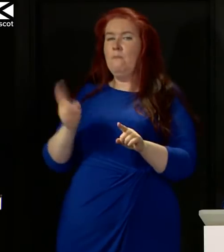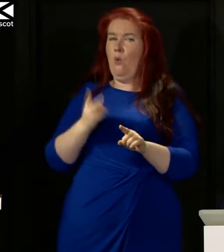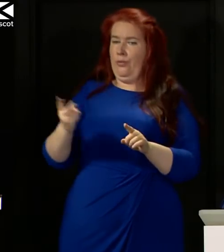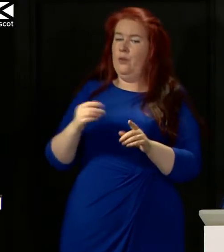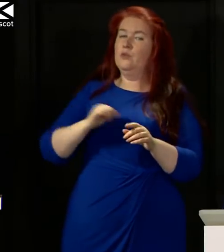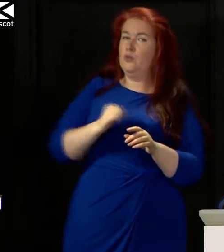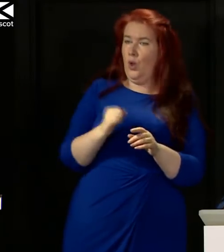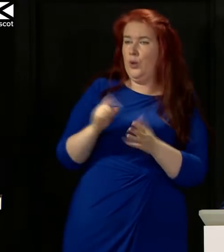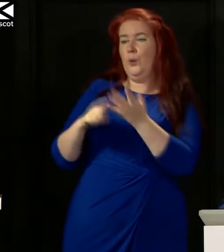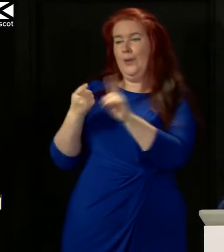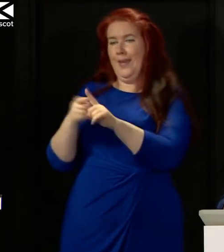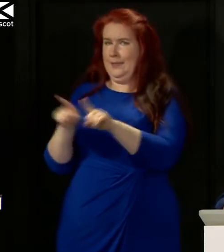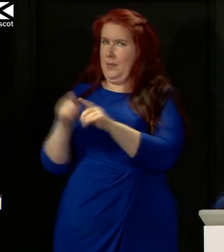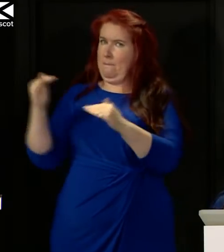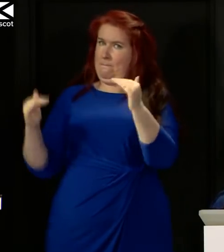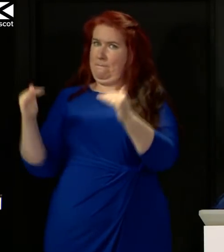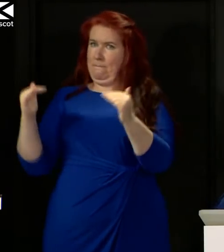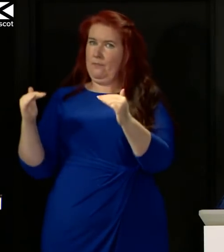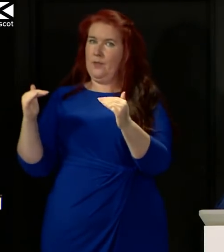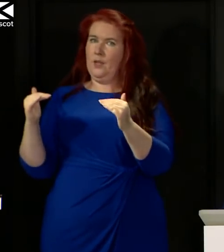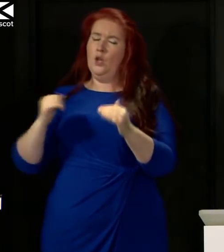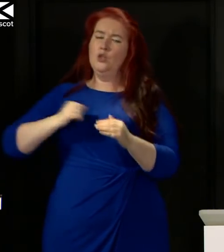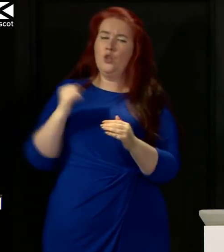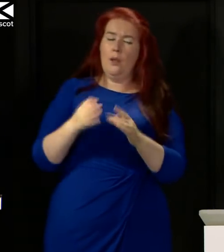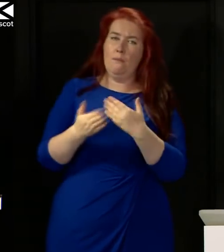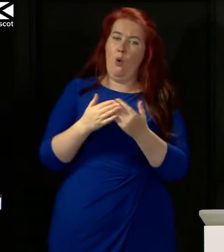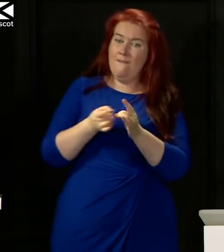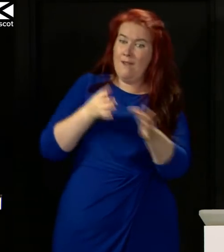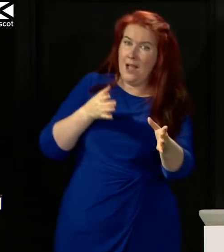going faster or slower in Scotland, these figures are going in the wrong direction.